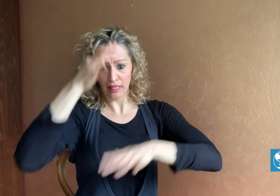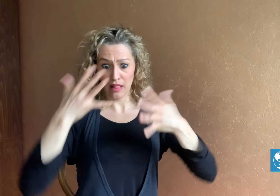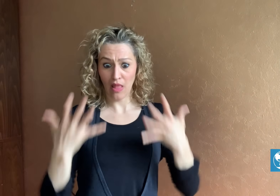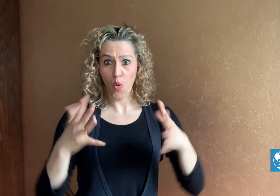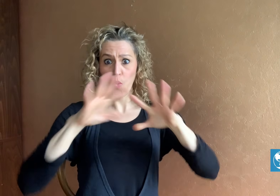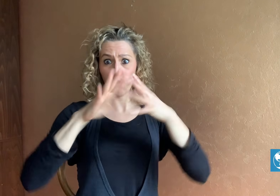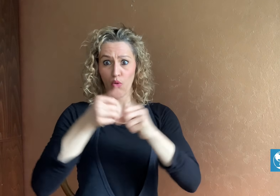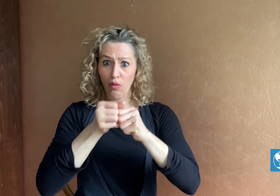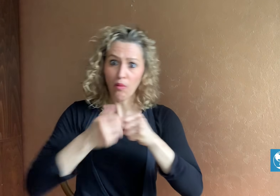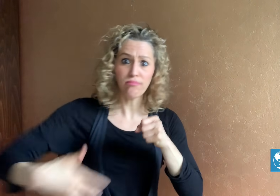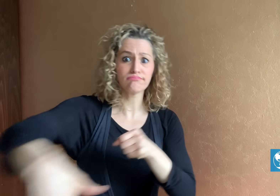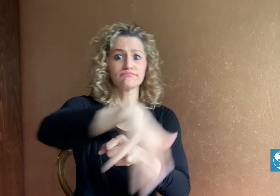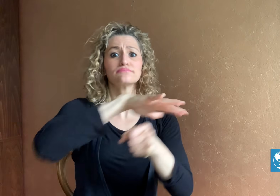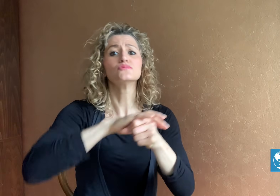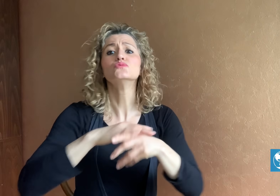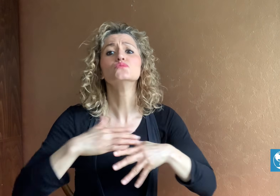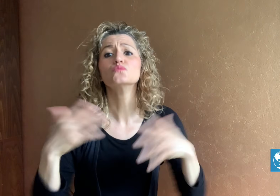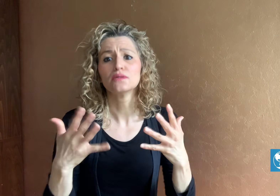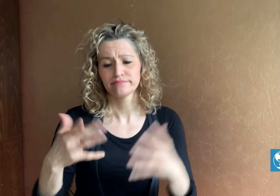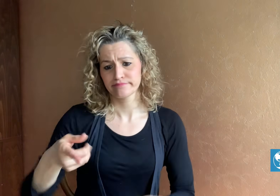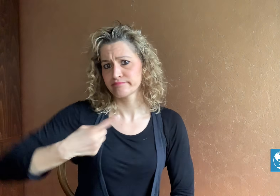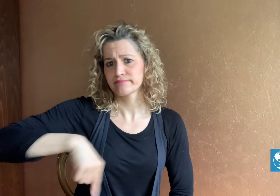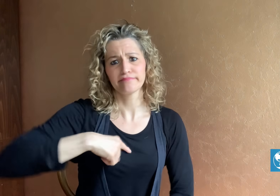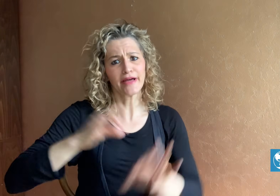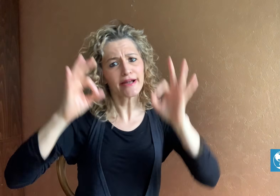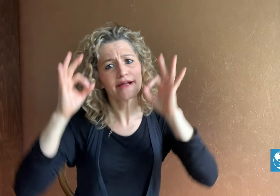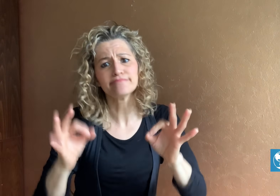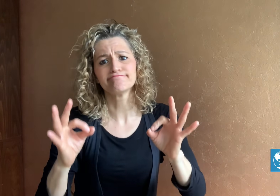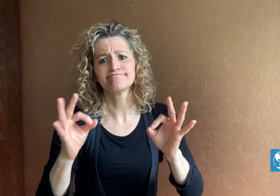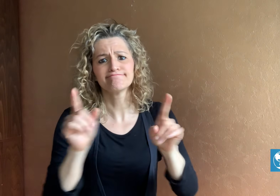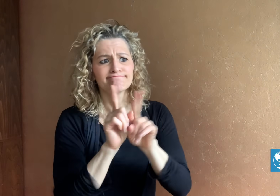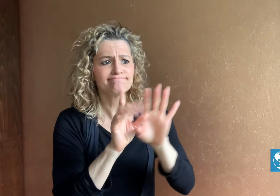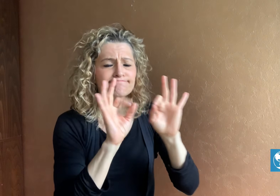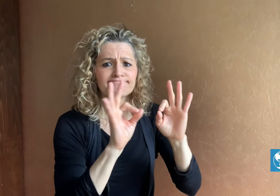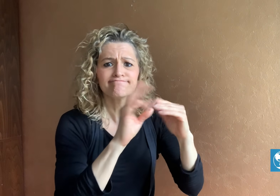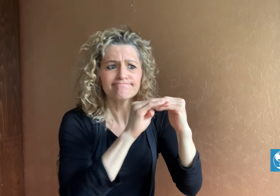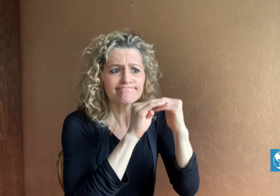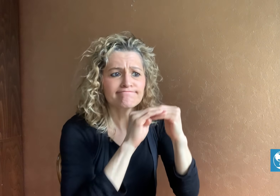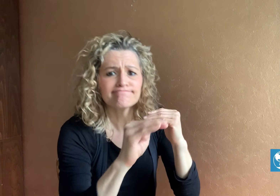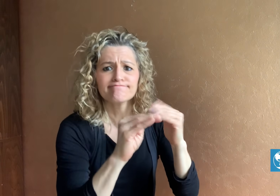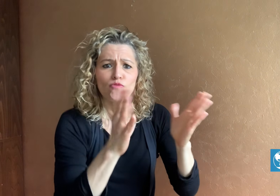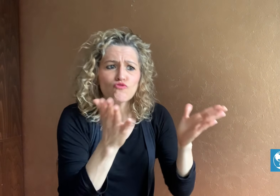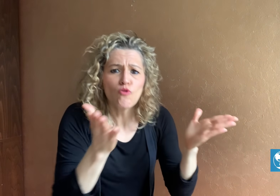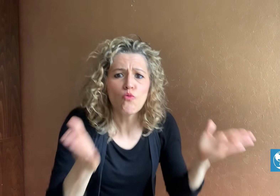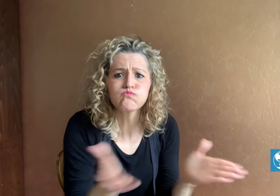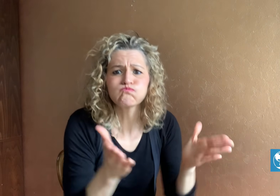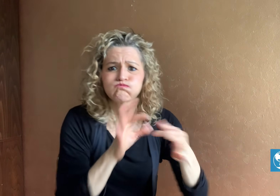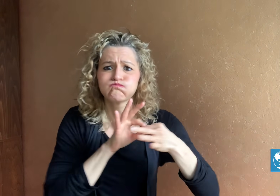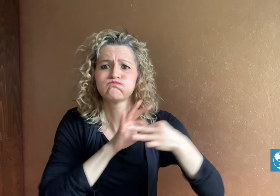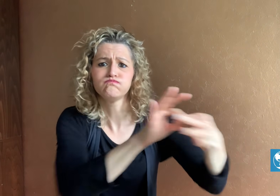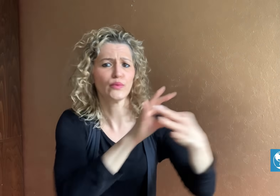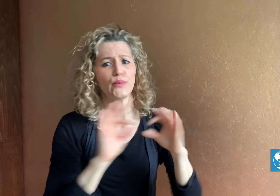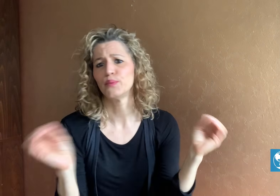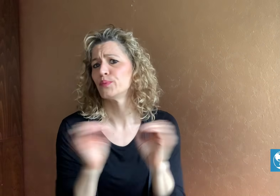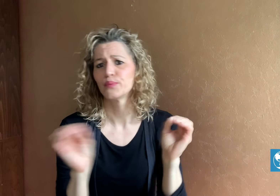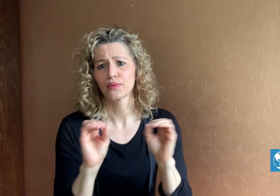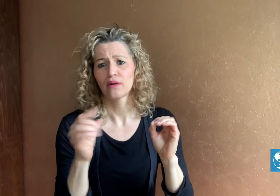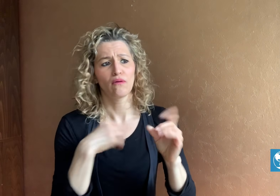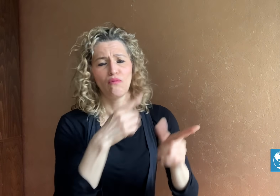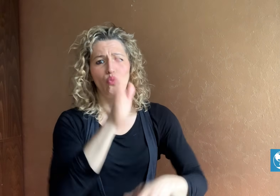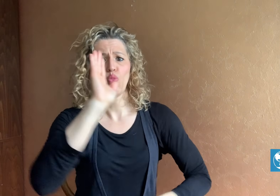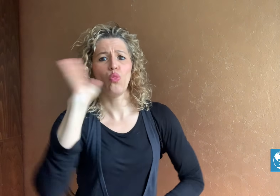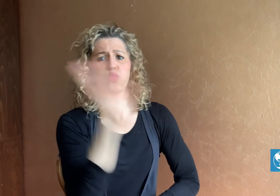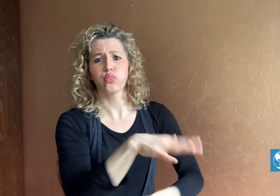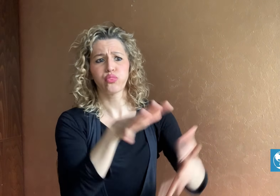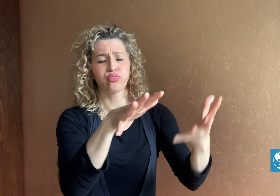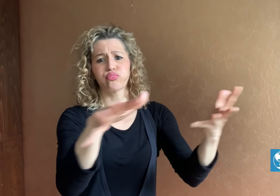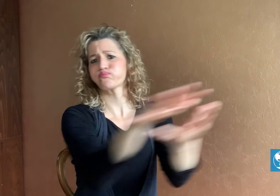to our unsustainable ecological destruction along with